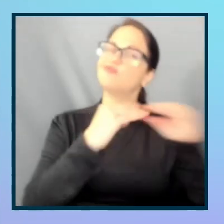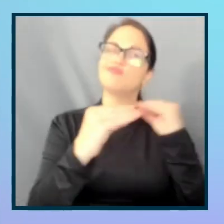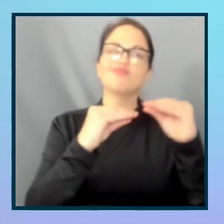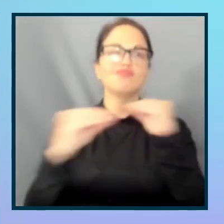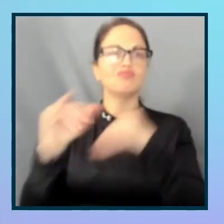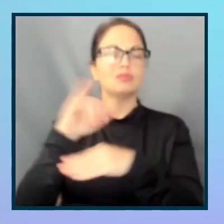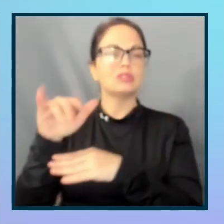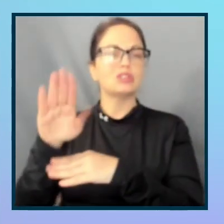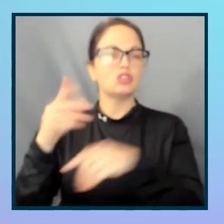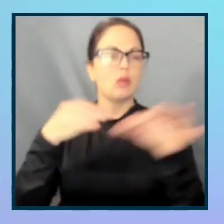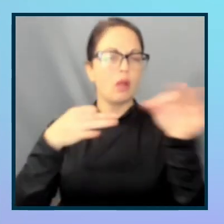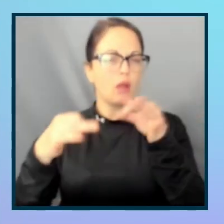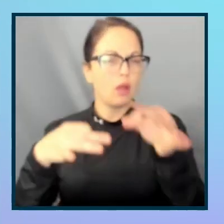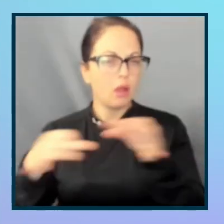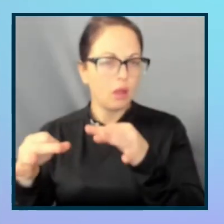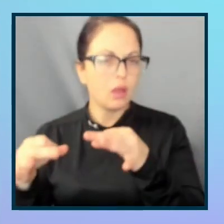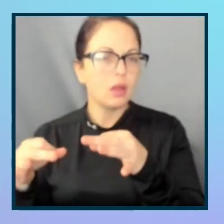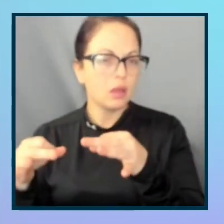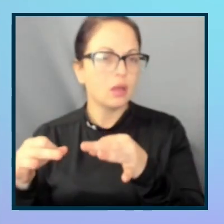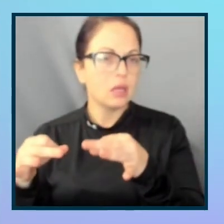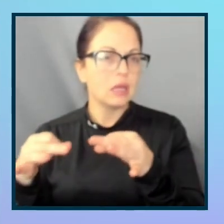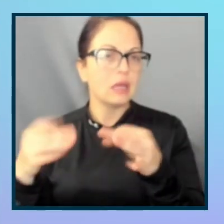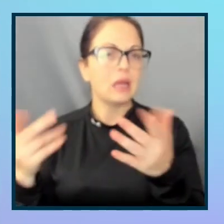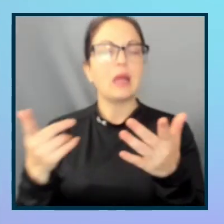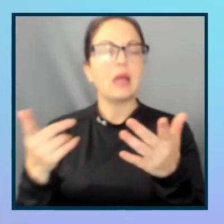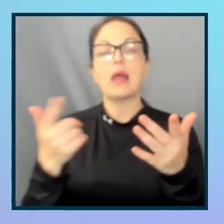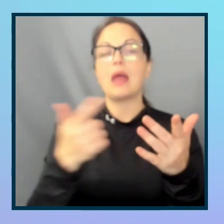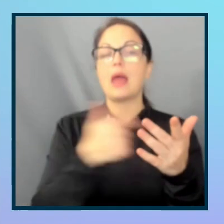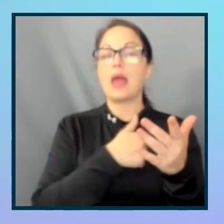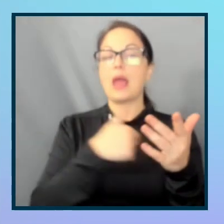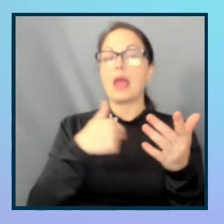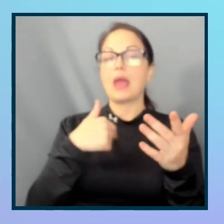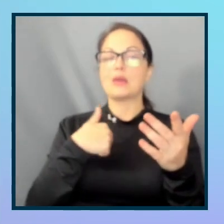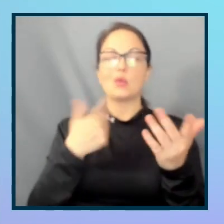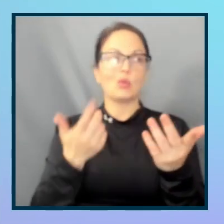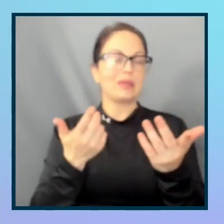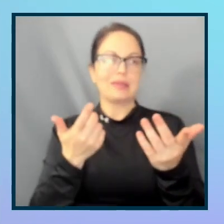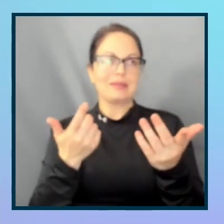and by redoing the job descriptions to remove the fact that they had to have written and oral communication,